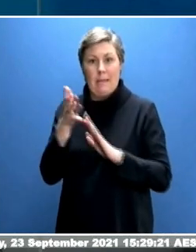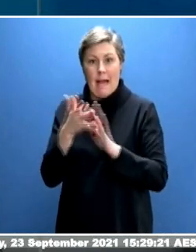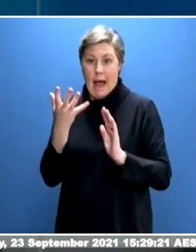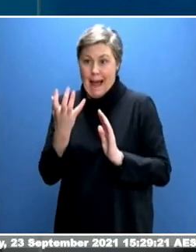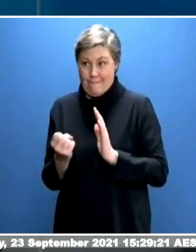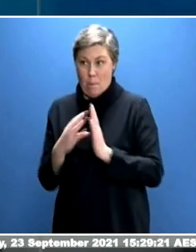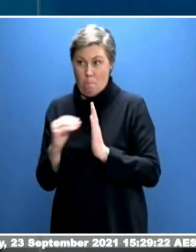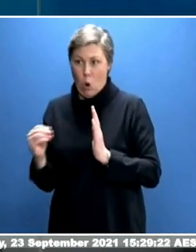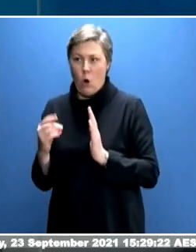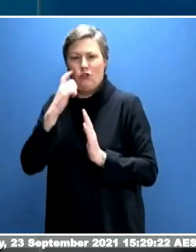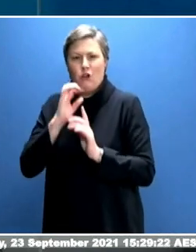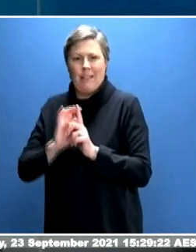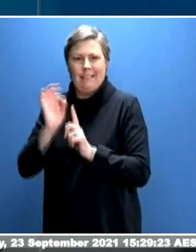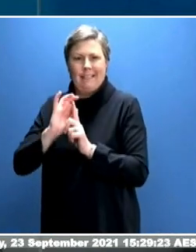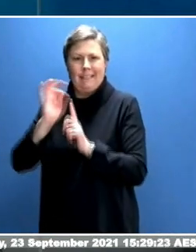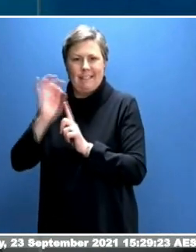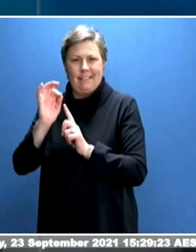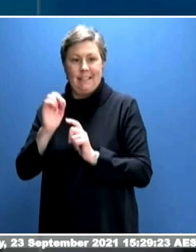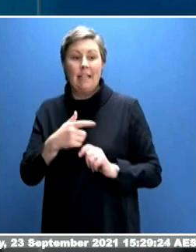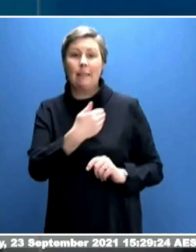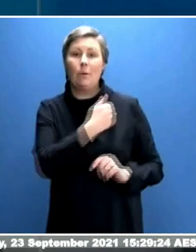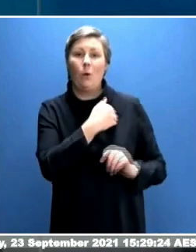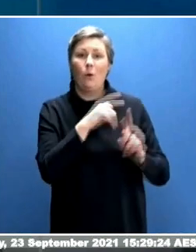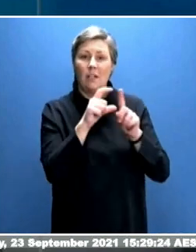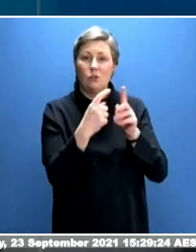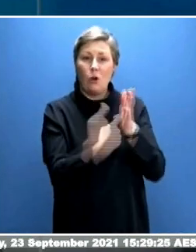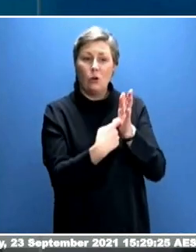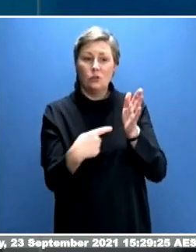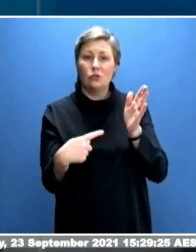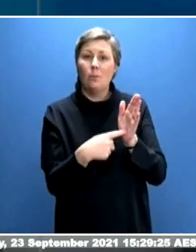So this morning Dr Thompson talked about the various models,